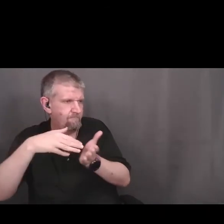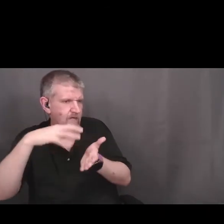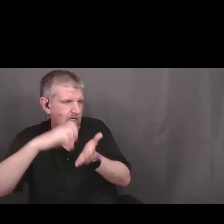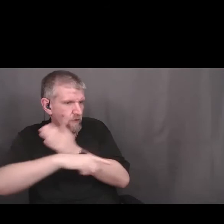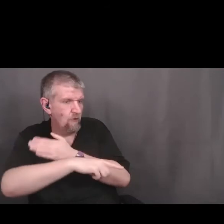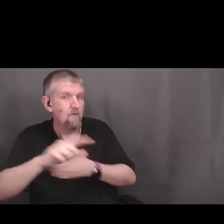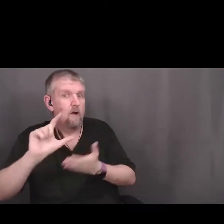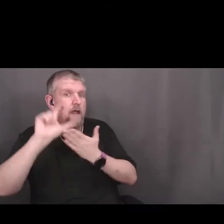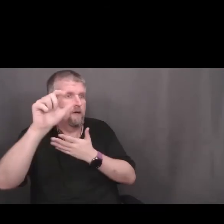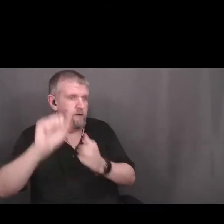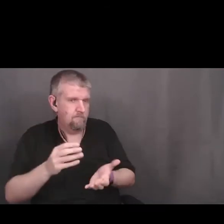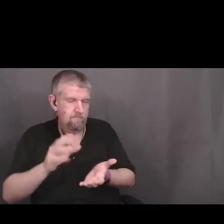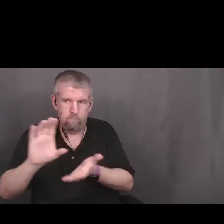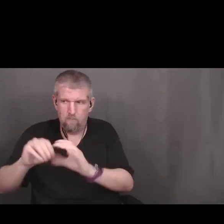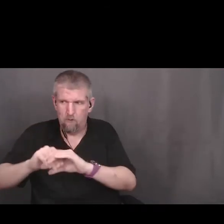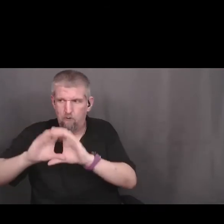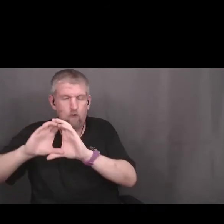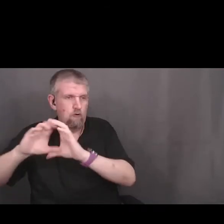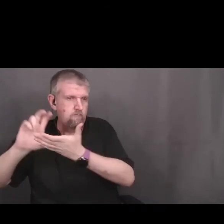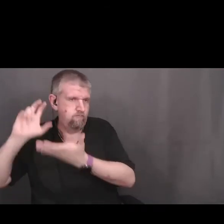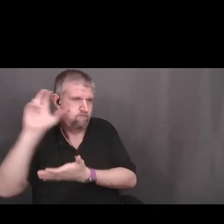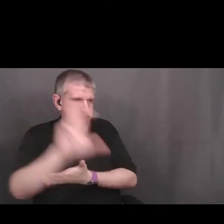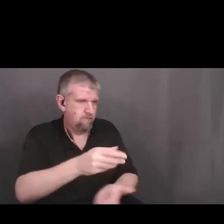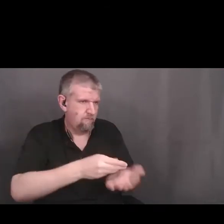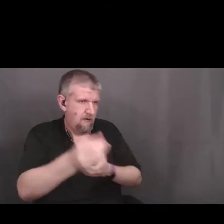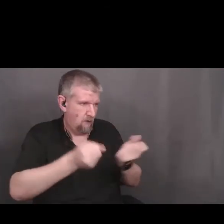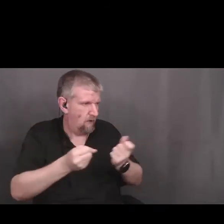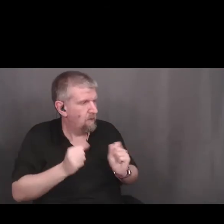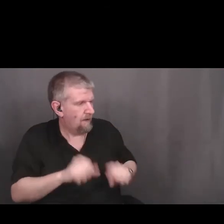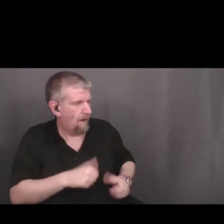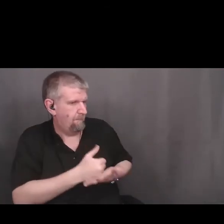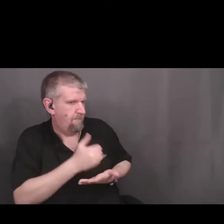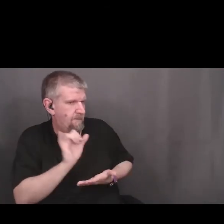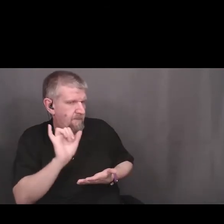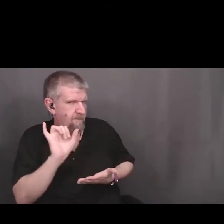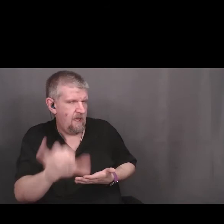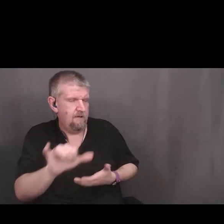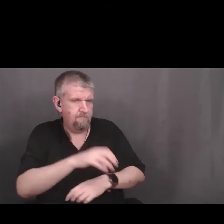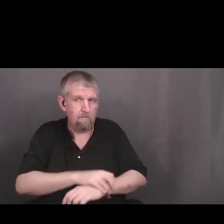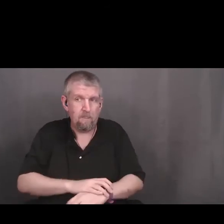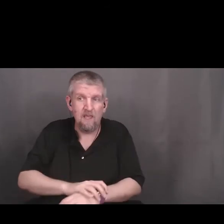that you're needing, such as a car. We can help challenge in accessible public transportation